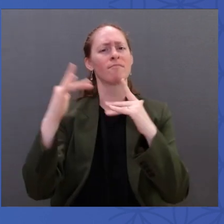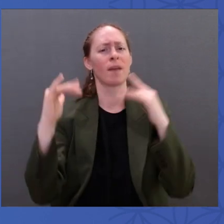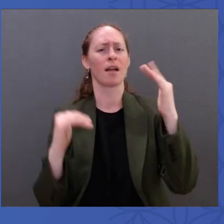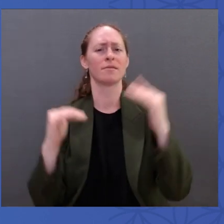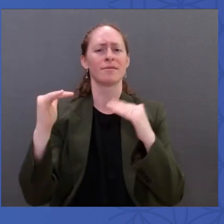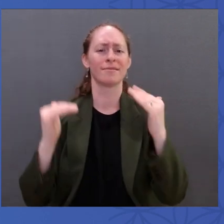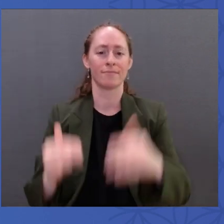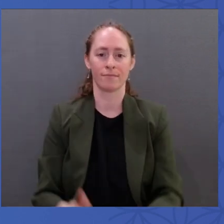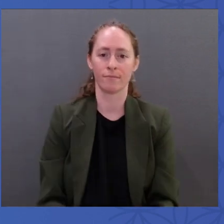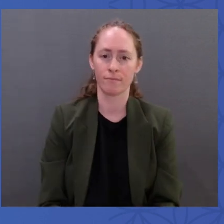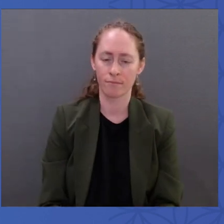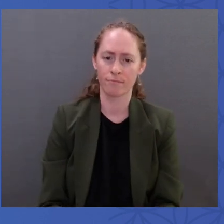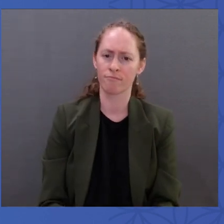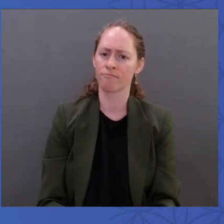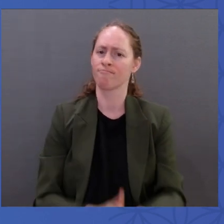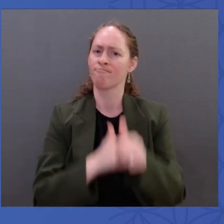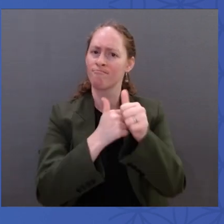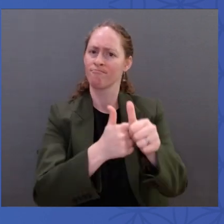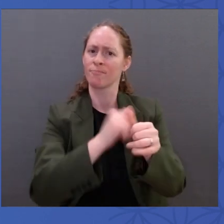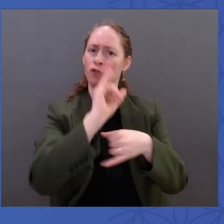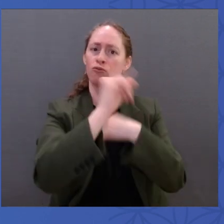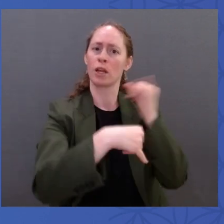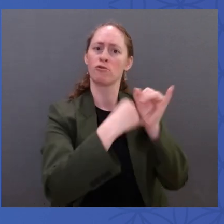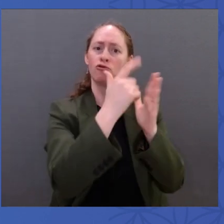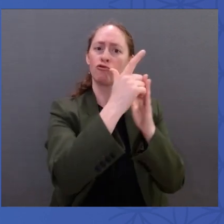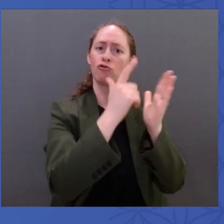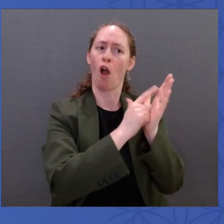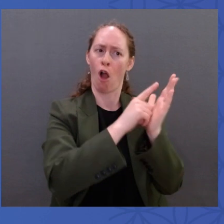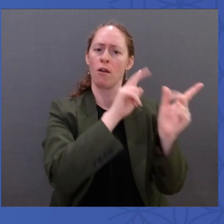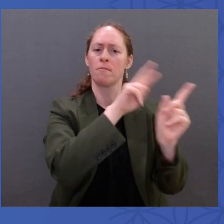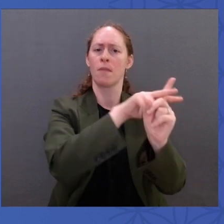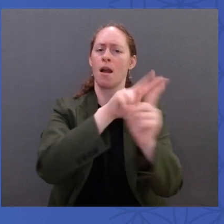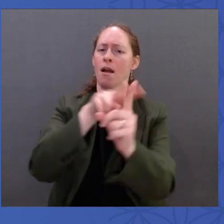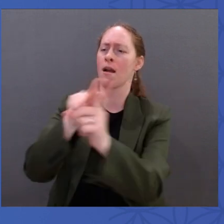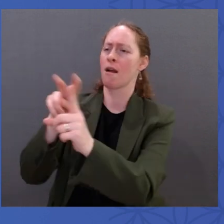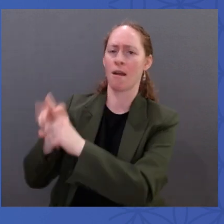concerned and showing us in a strong IP